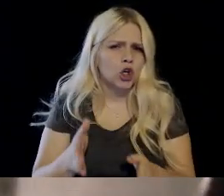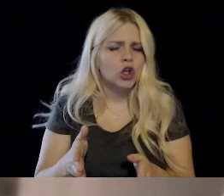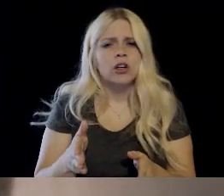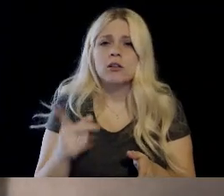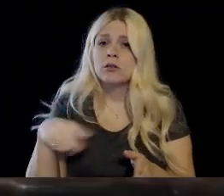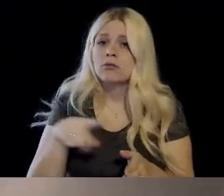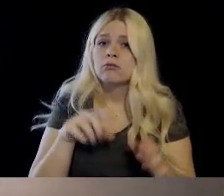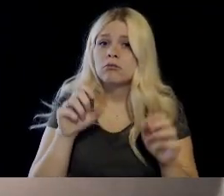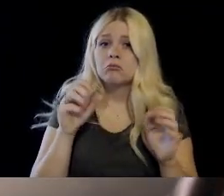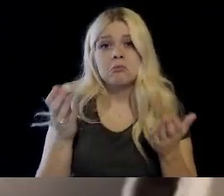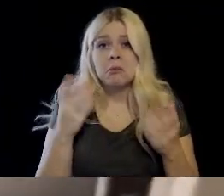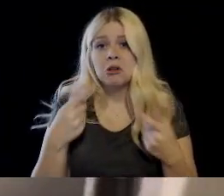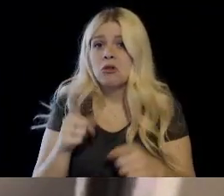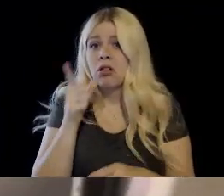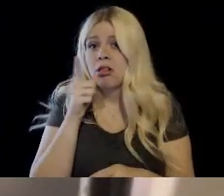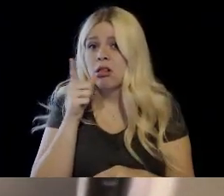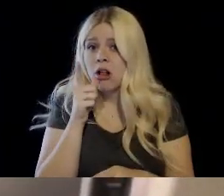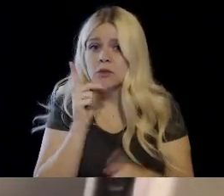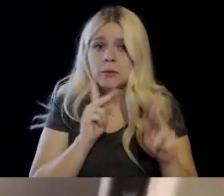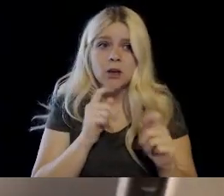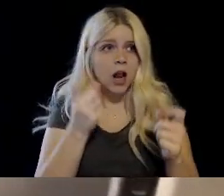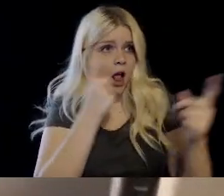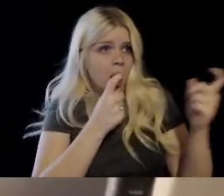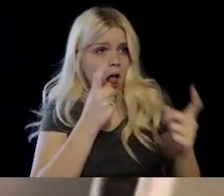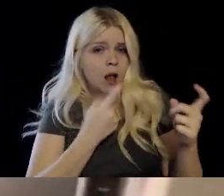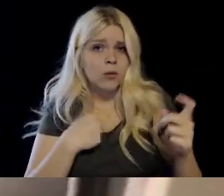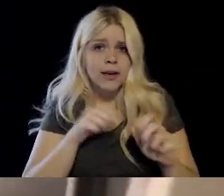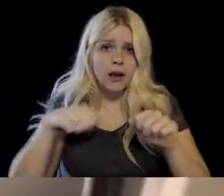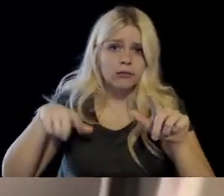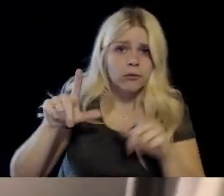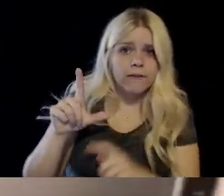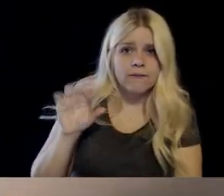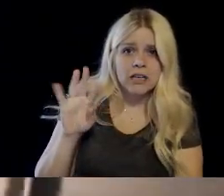Erica: People can ask you guys questions. The paintings can be shipped to your home.